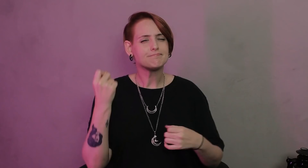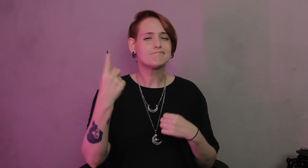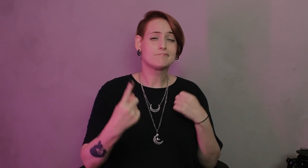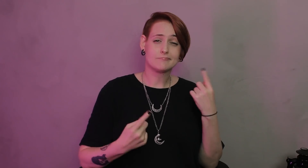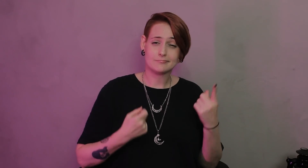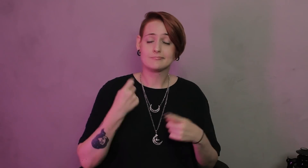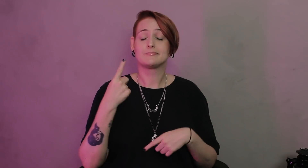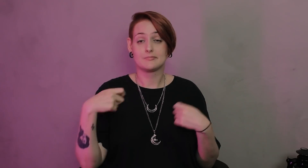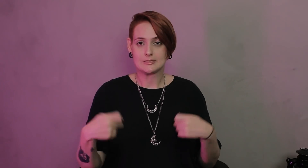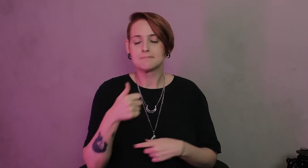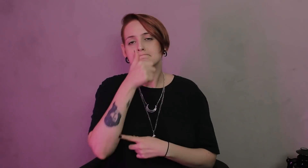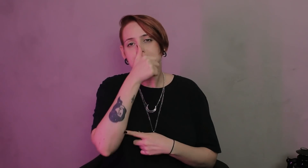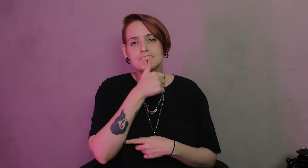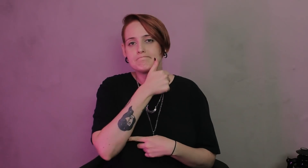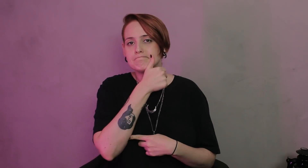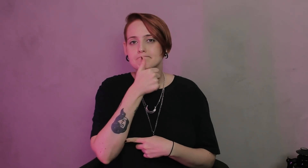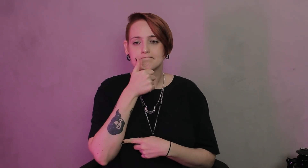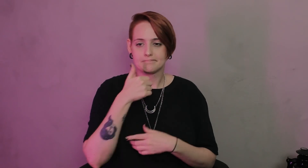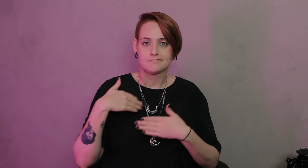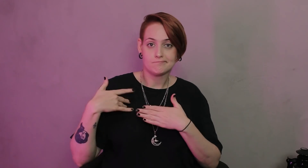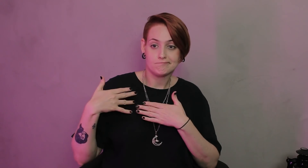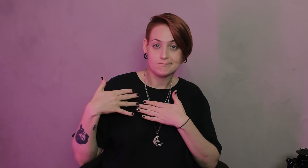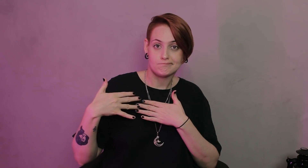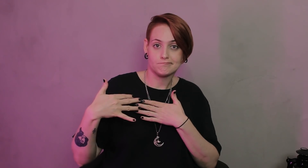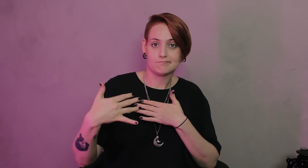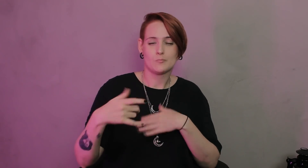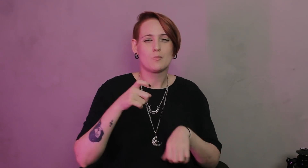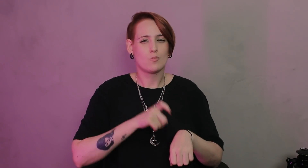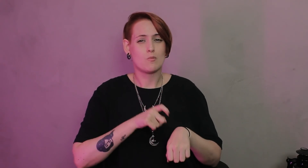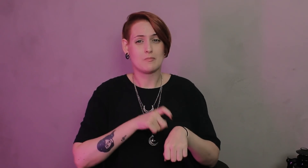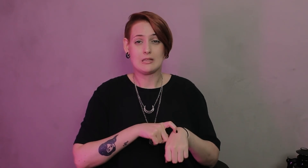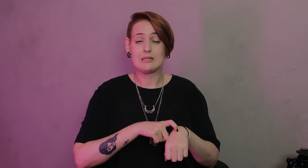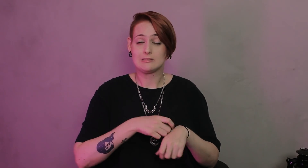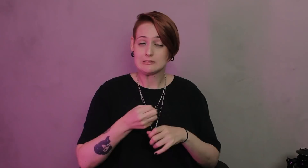Sometimes he had to fast, as time went on,